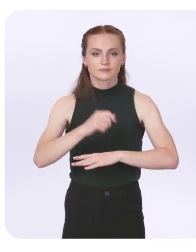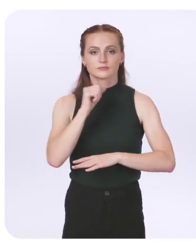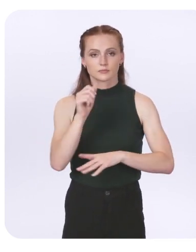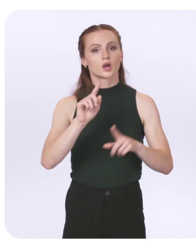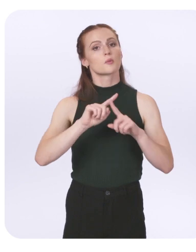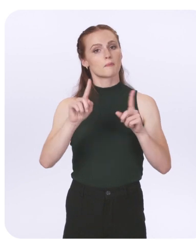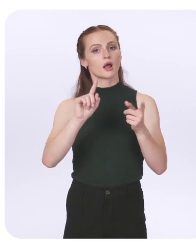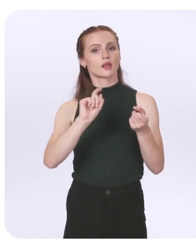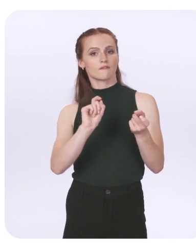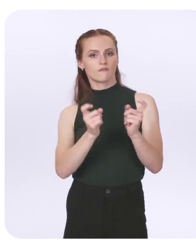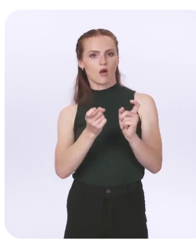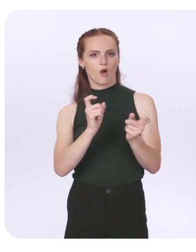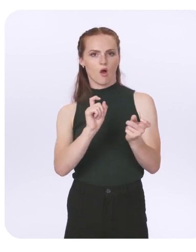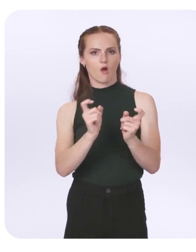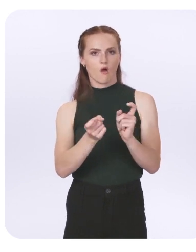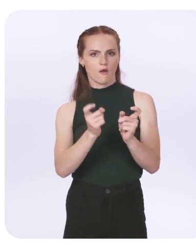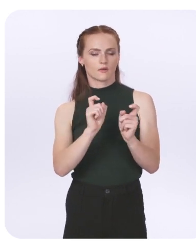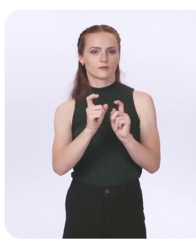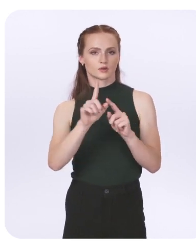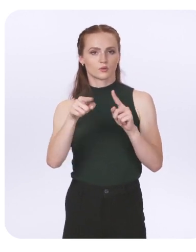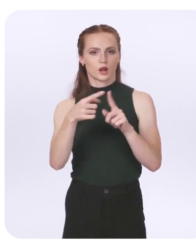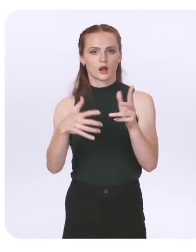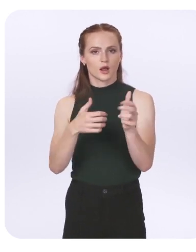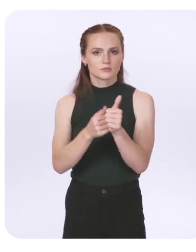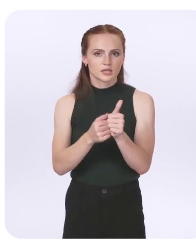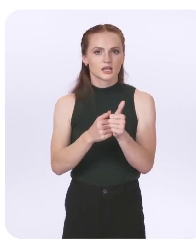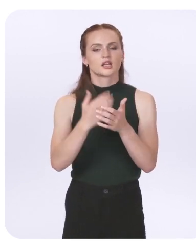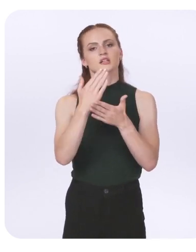with features getting added or crossed out as they get released.